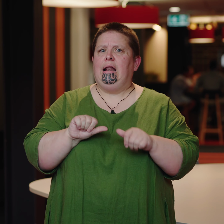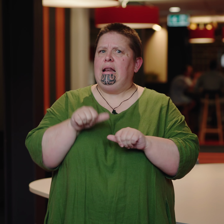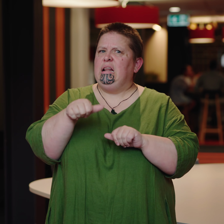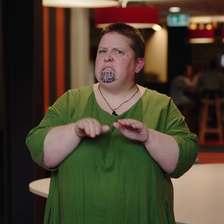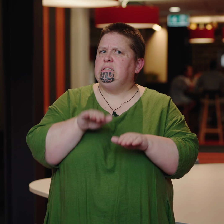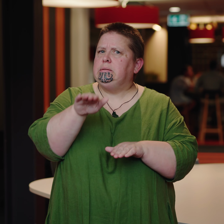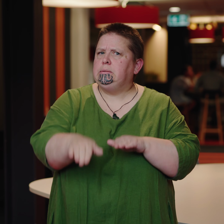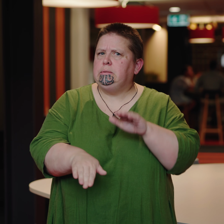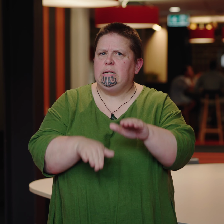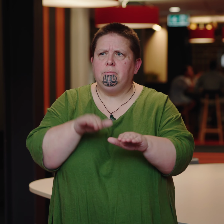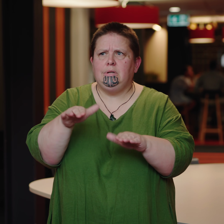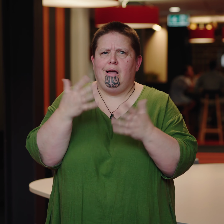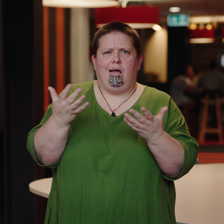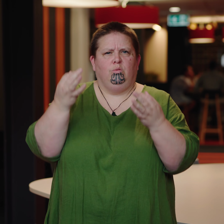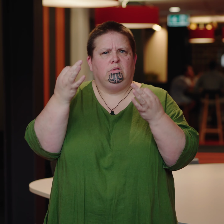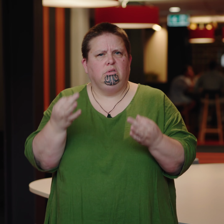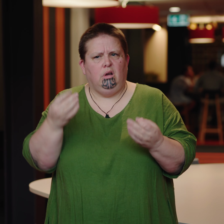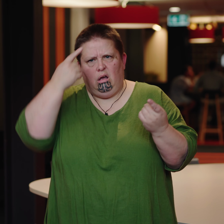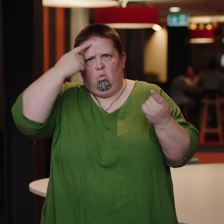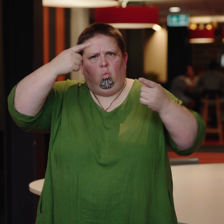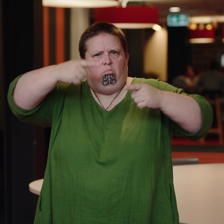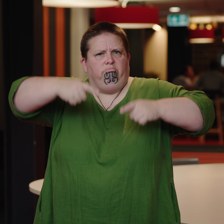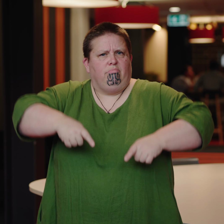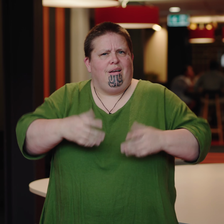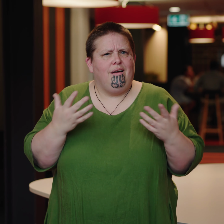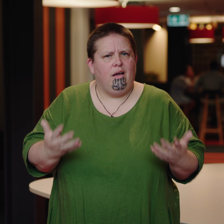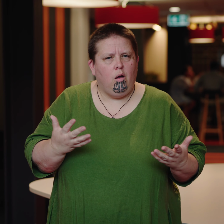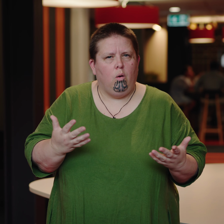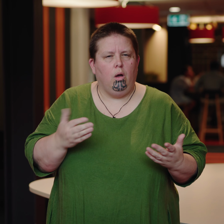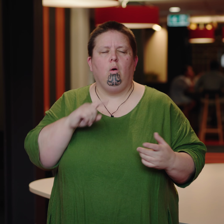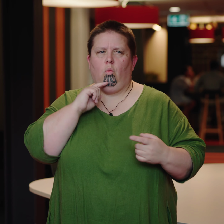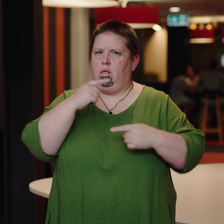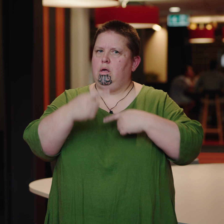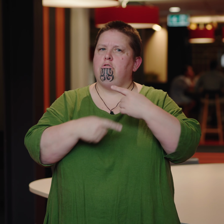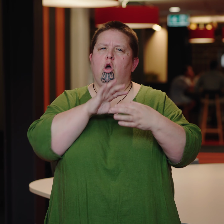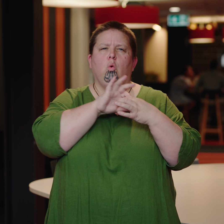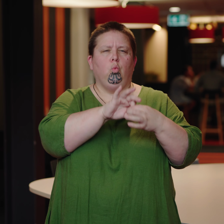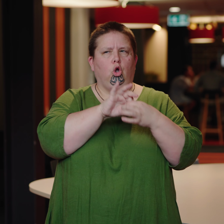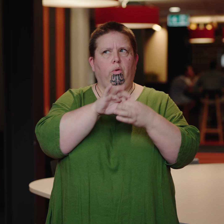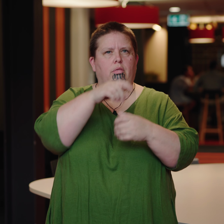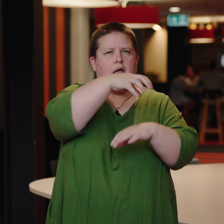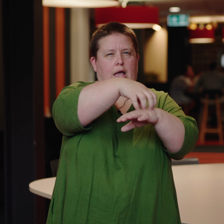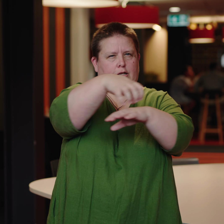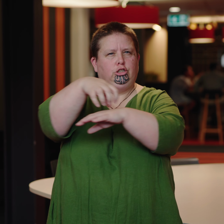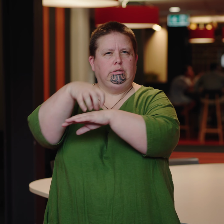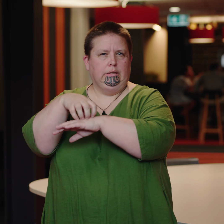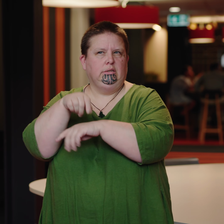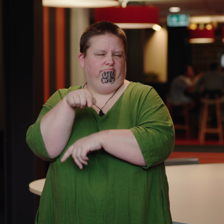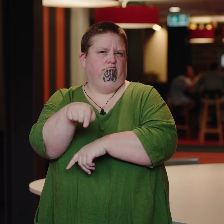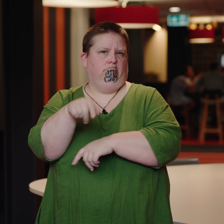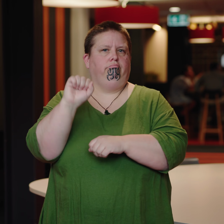To inform the next steps in the Government response, we will keep working with other agencies on their implementation plans.